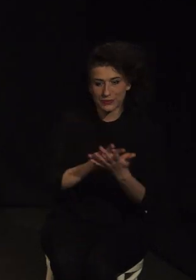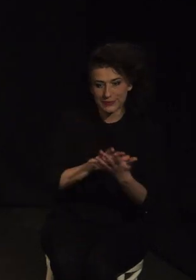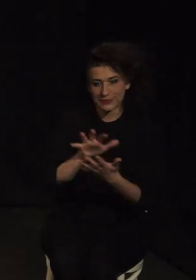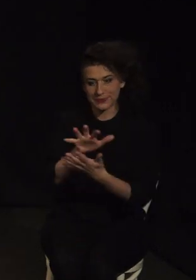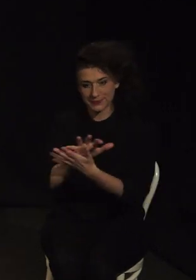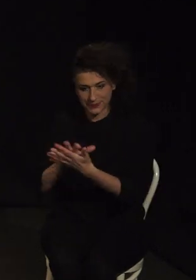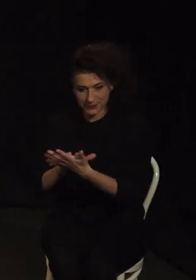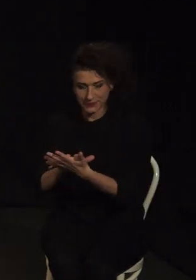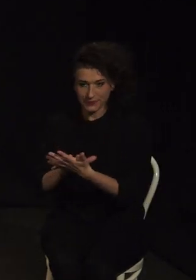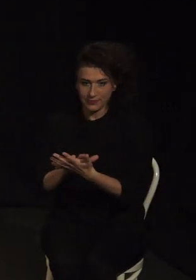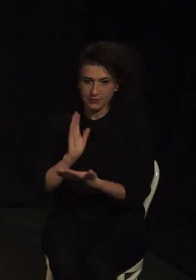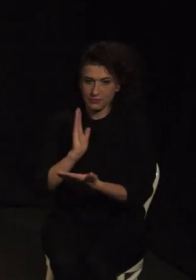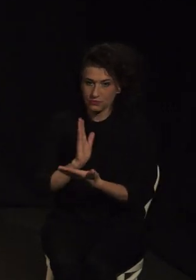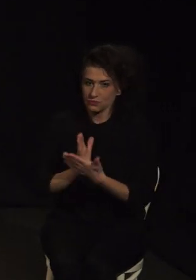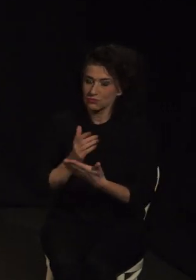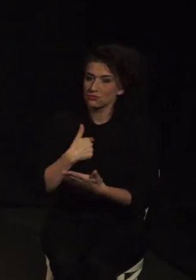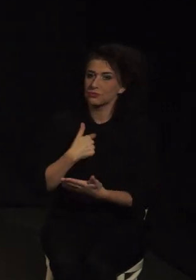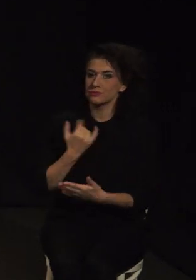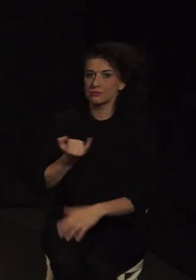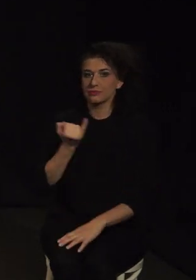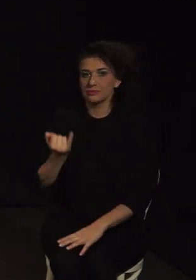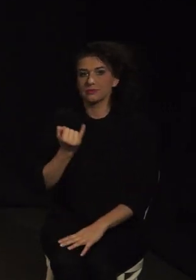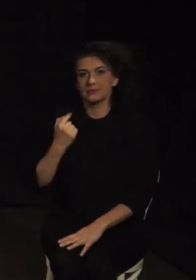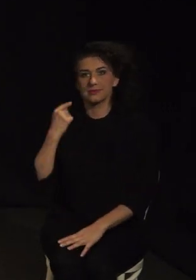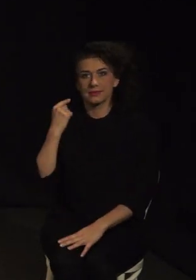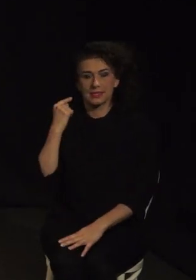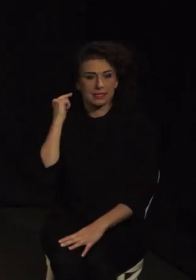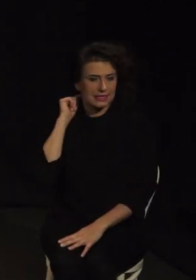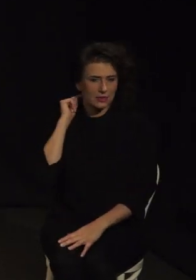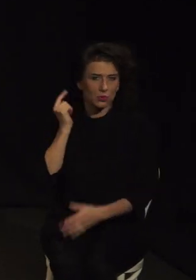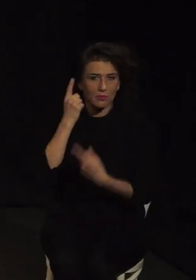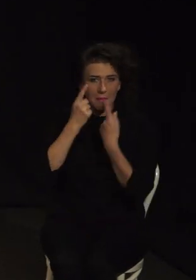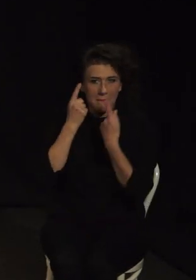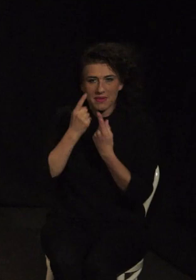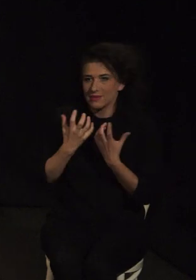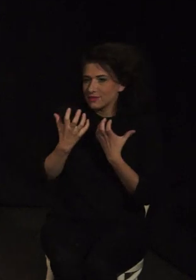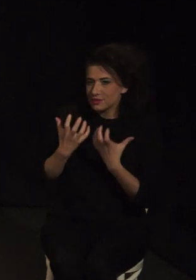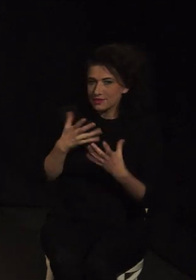I always have a deep desire to participate also in scenes